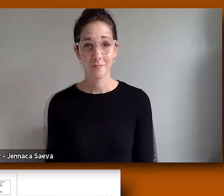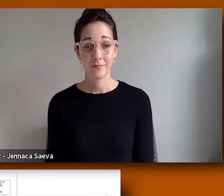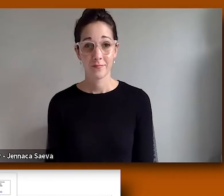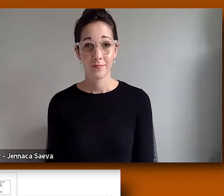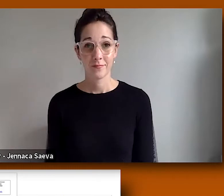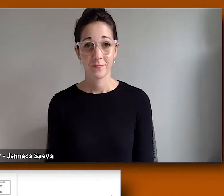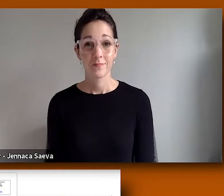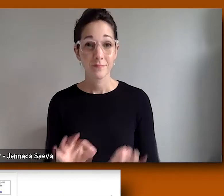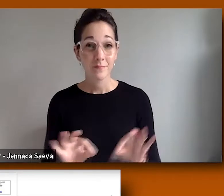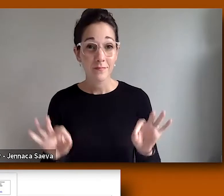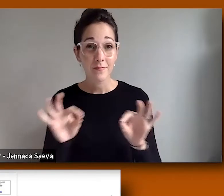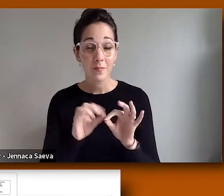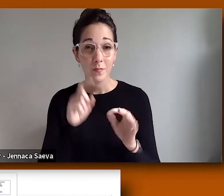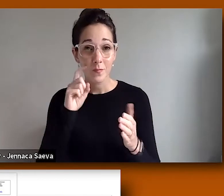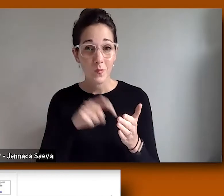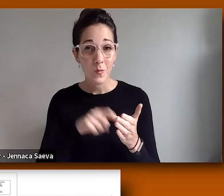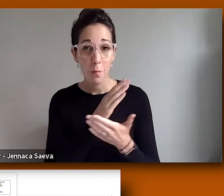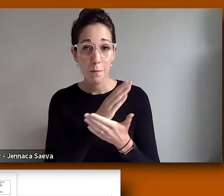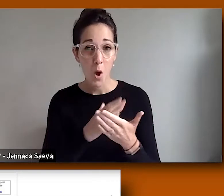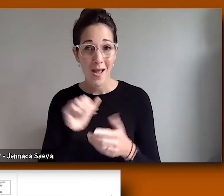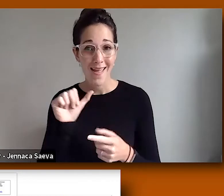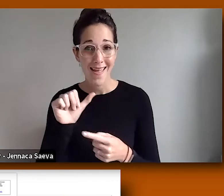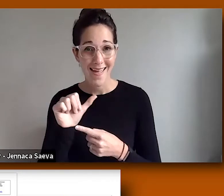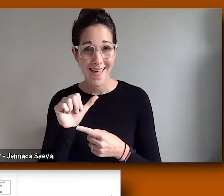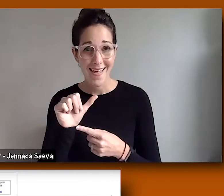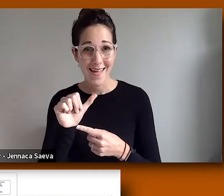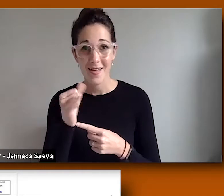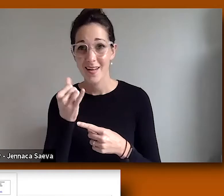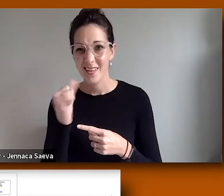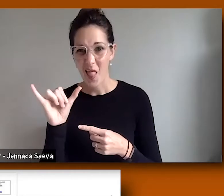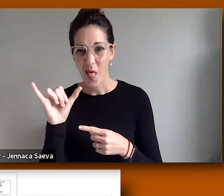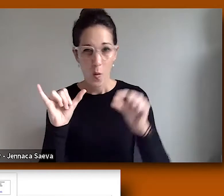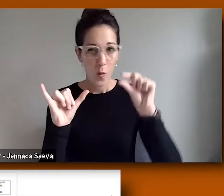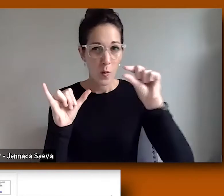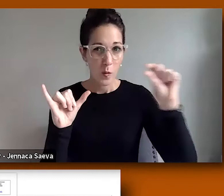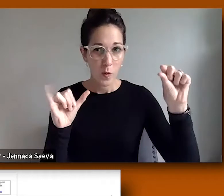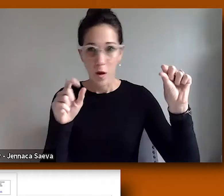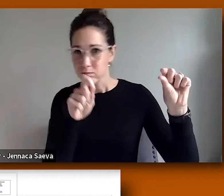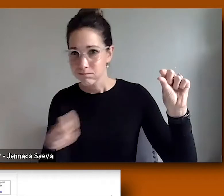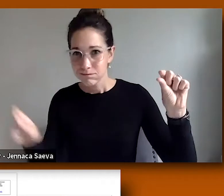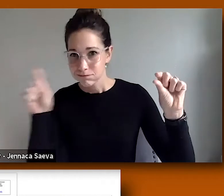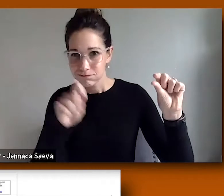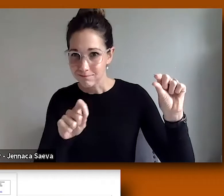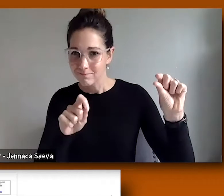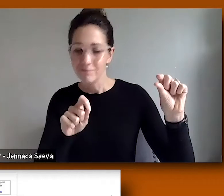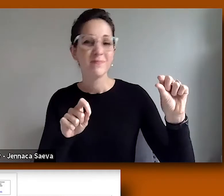You'll want to notice section A, which is highlighted. It's a little hard to see,